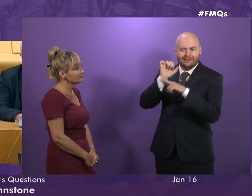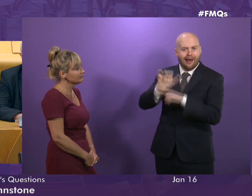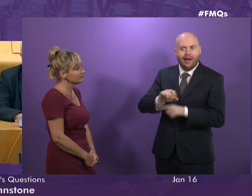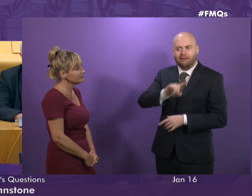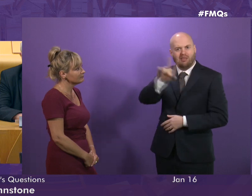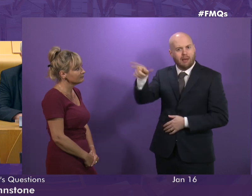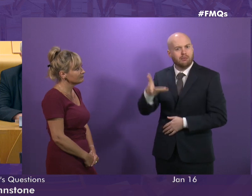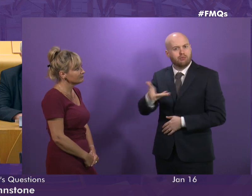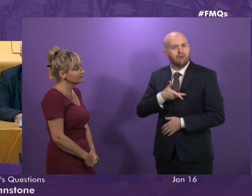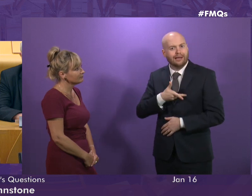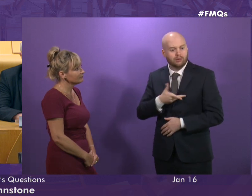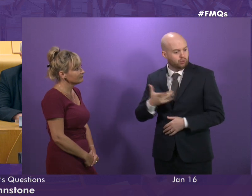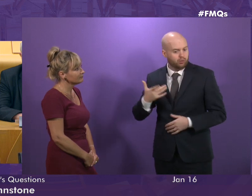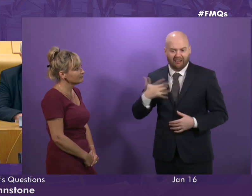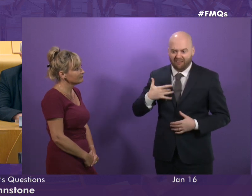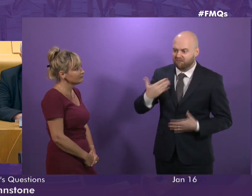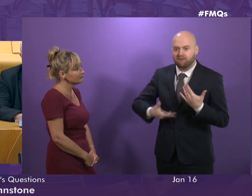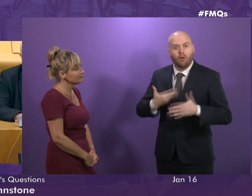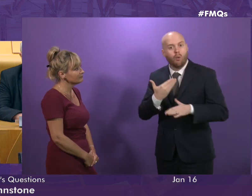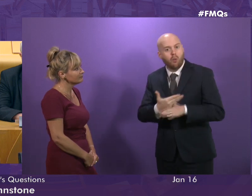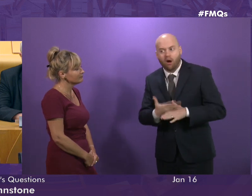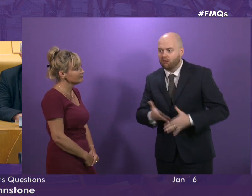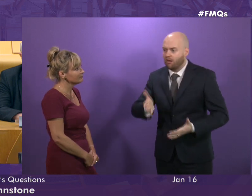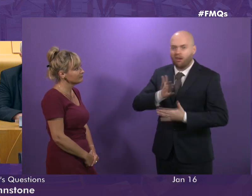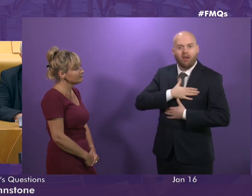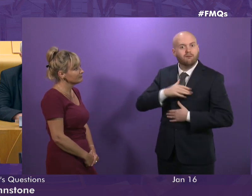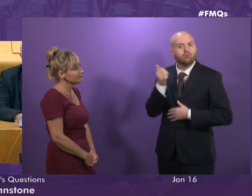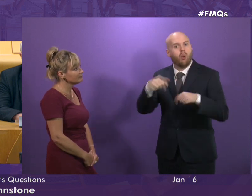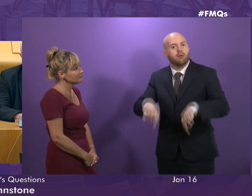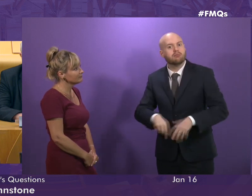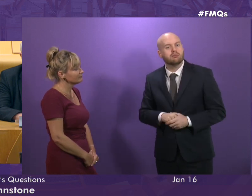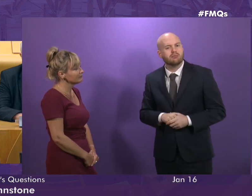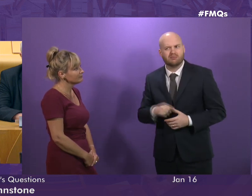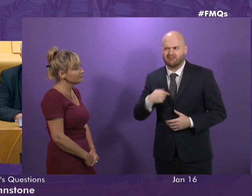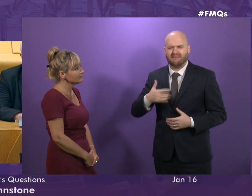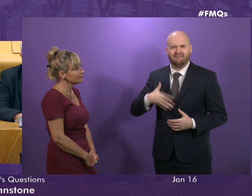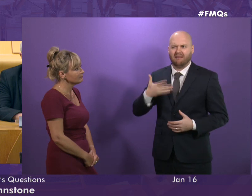27 other countries, and we are denied the right to have a say in our future. Does the